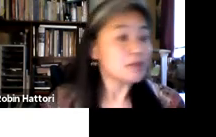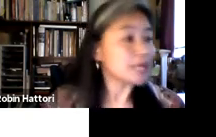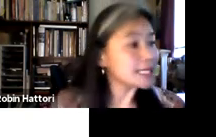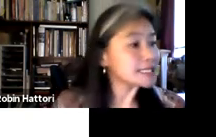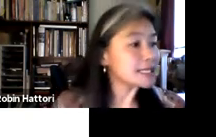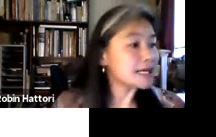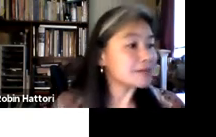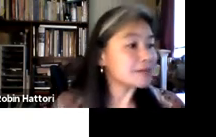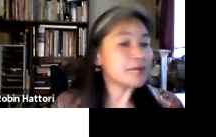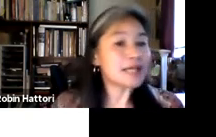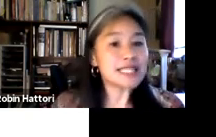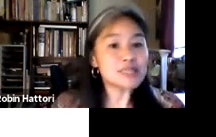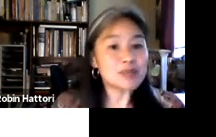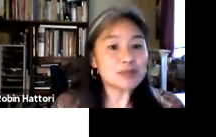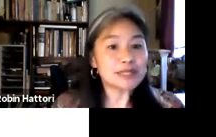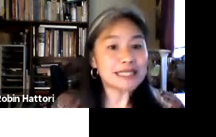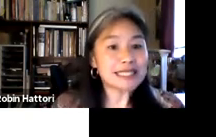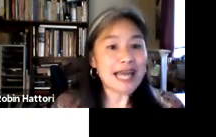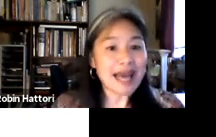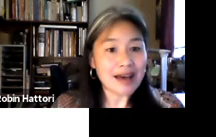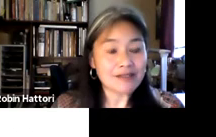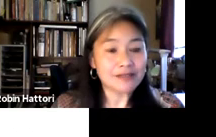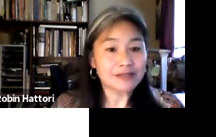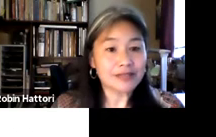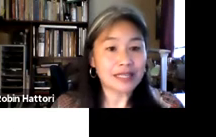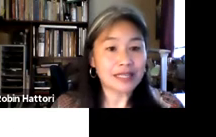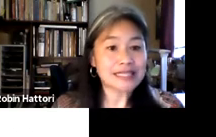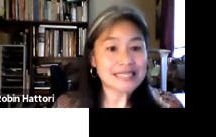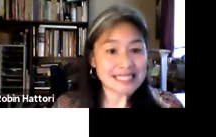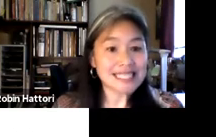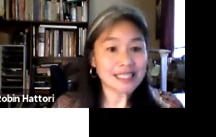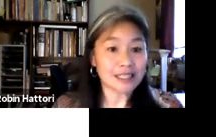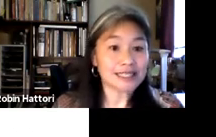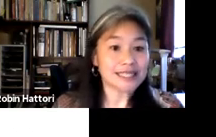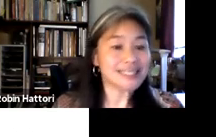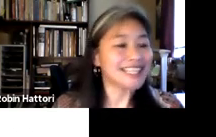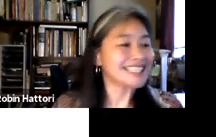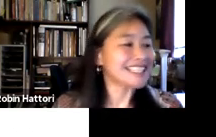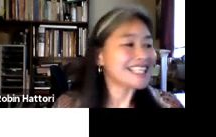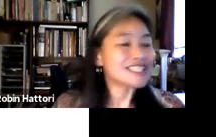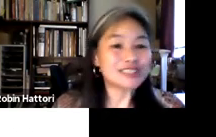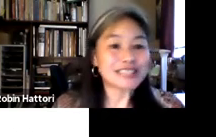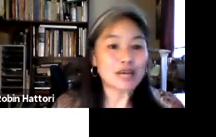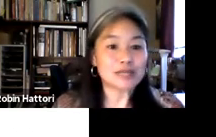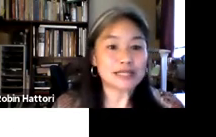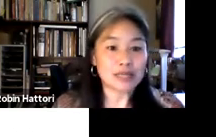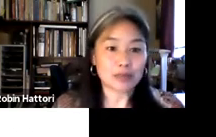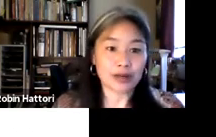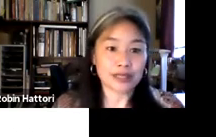people temporarily. So everyone had one week to gather up what they could carry, they were not allowed to bring anything other